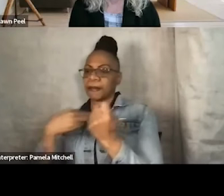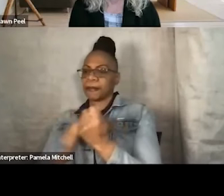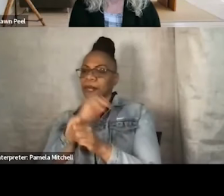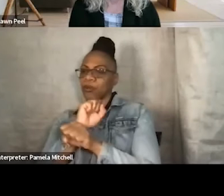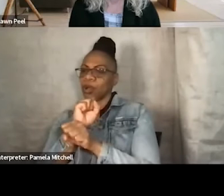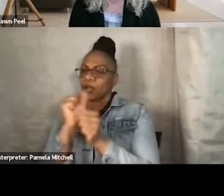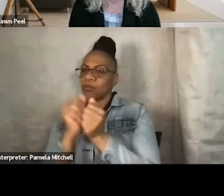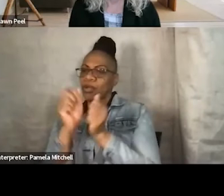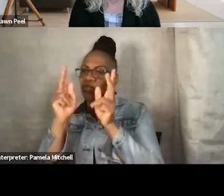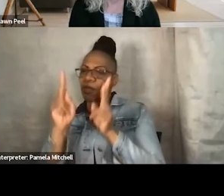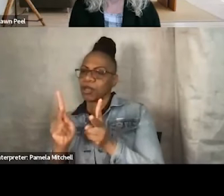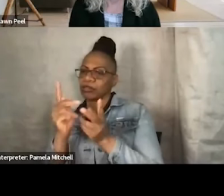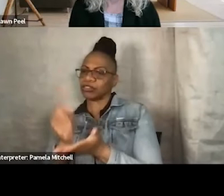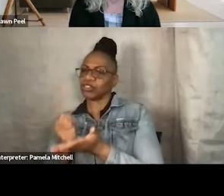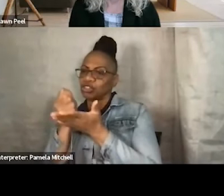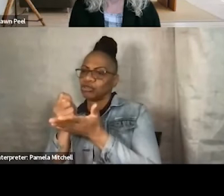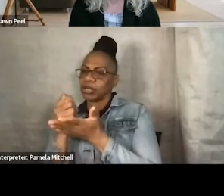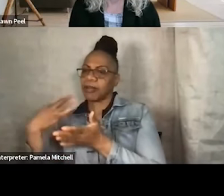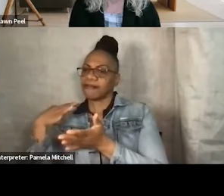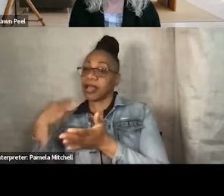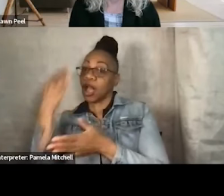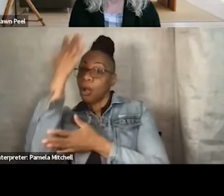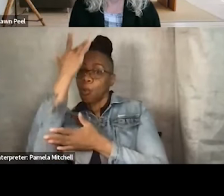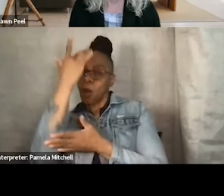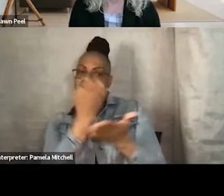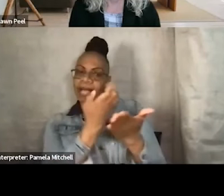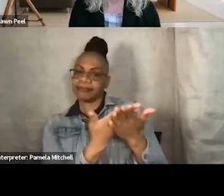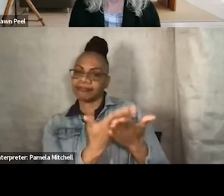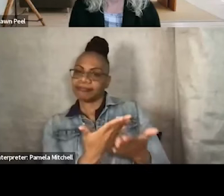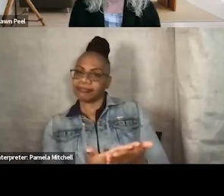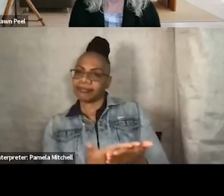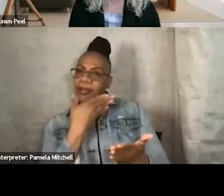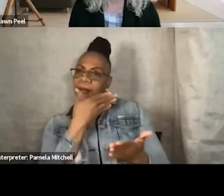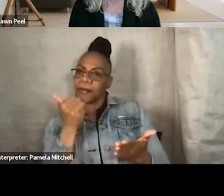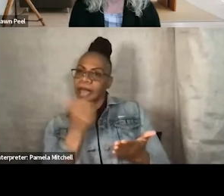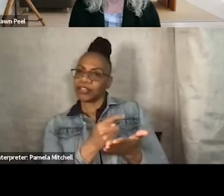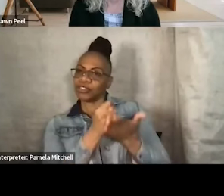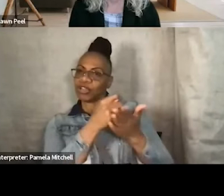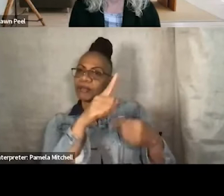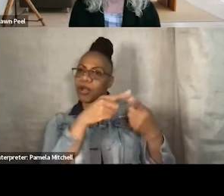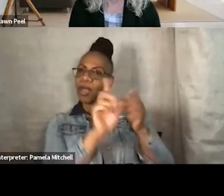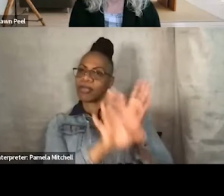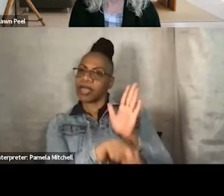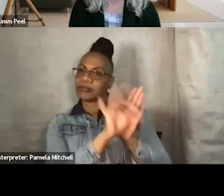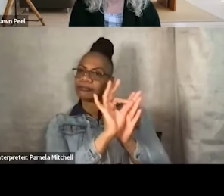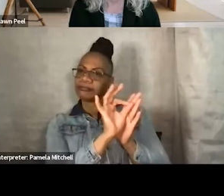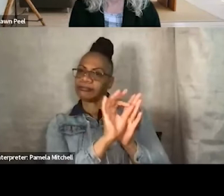because evidence shows people have better treatment outcomes when they choose to seek help on their own.